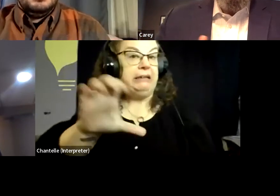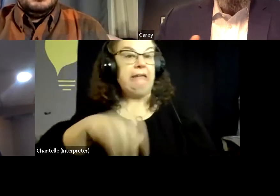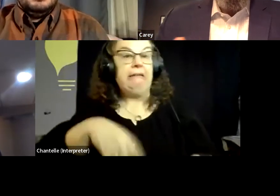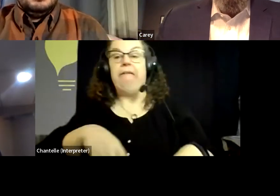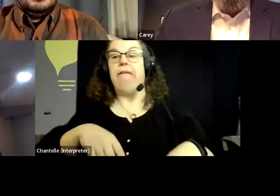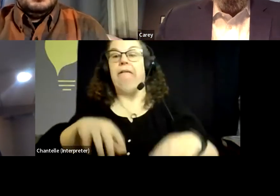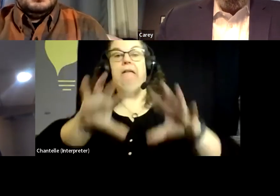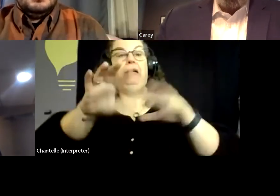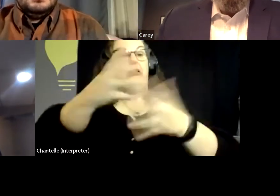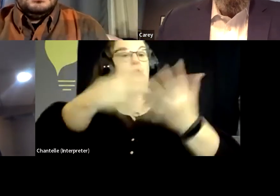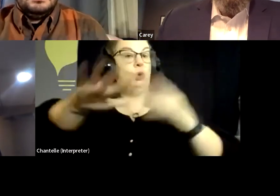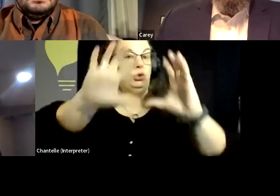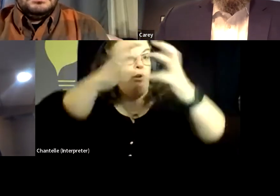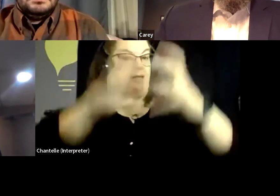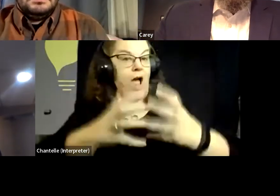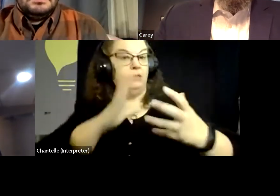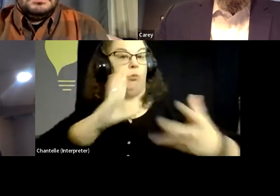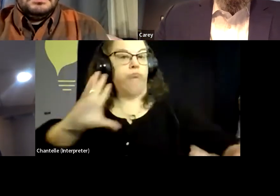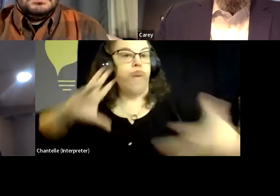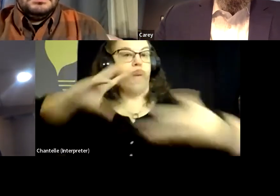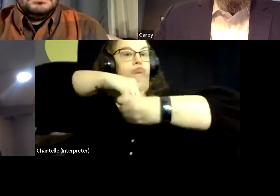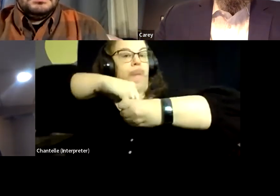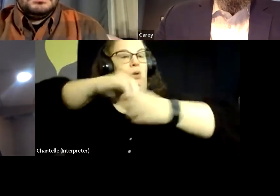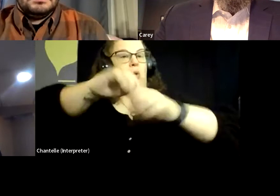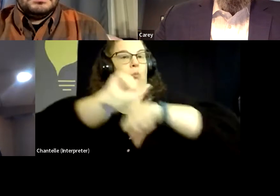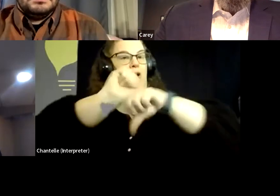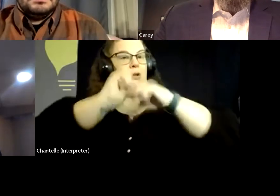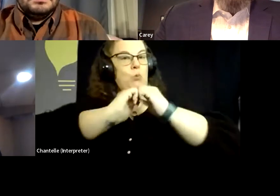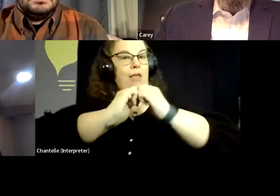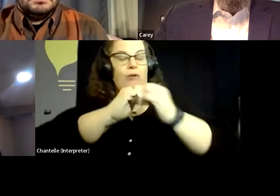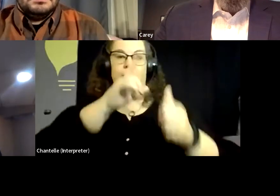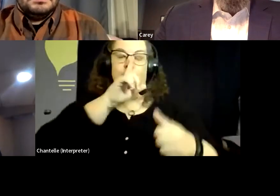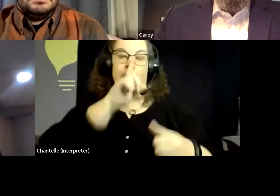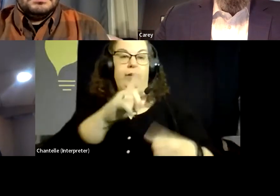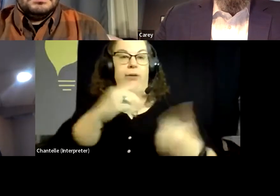and working together as a unit are one thing you hit on Drew, is the one